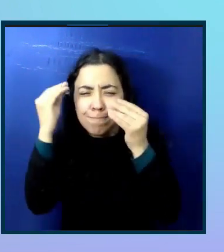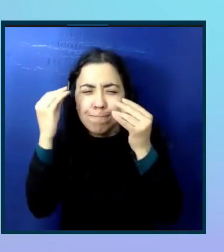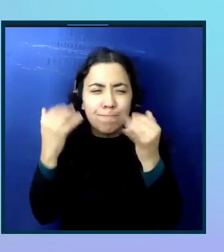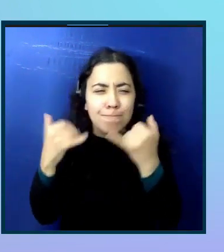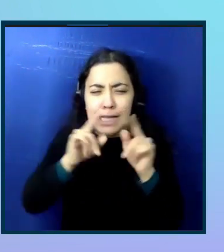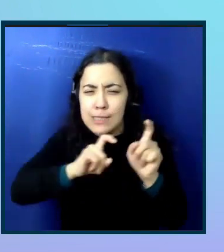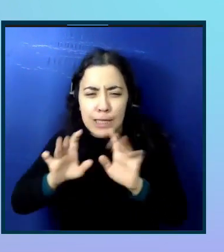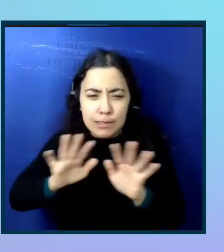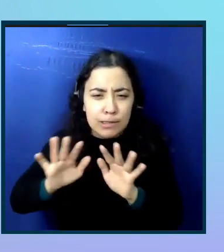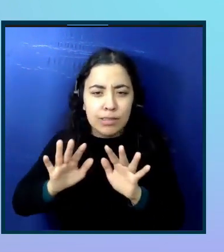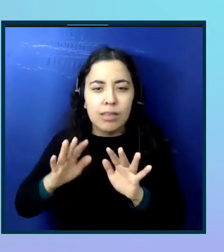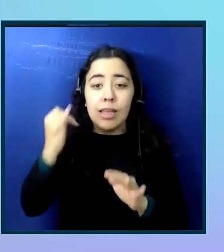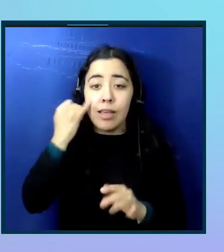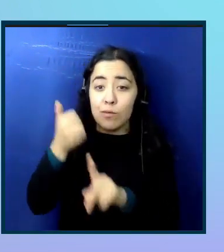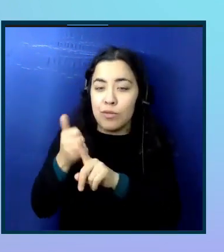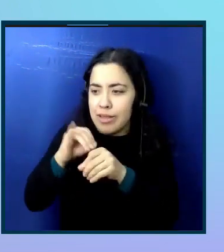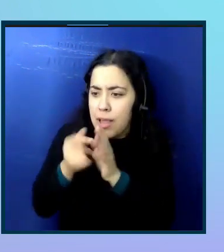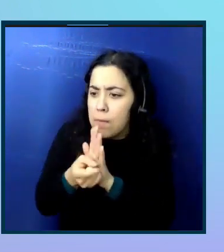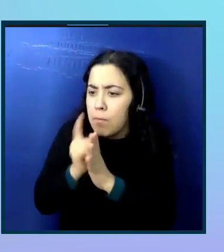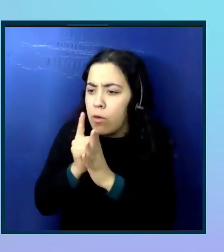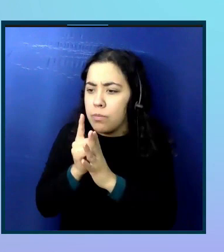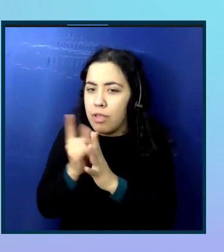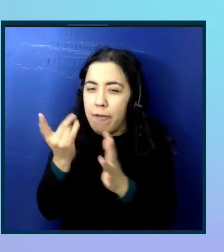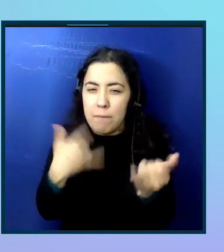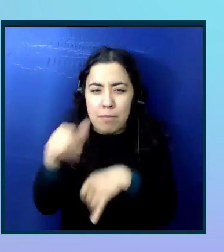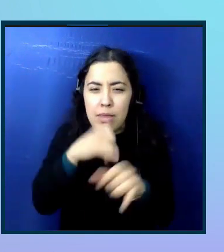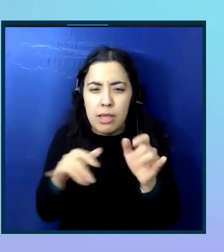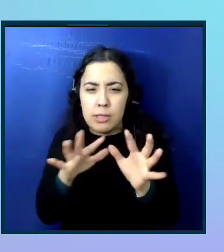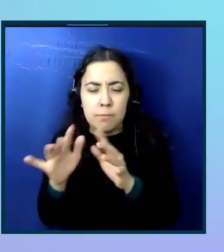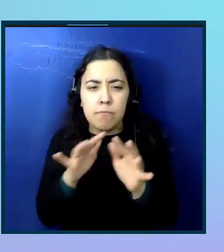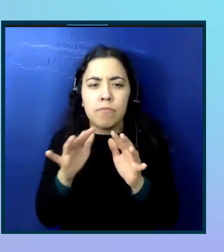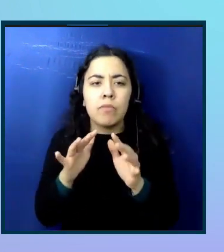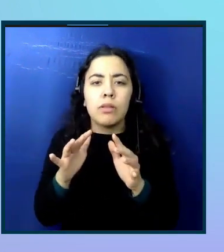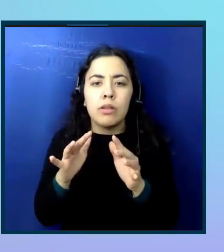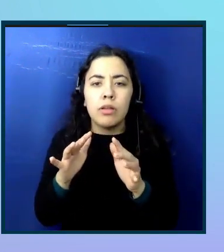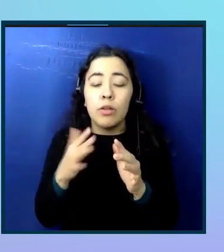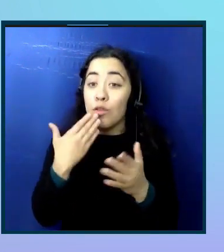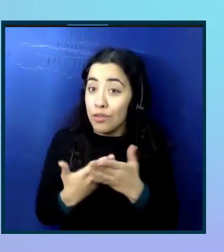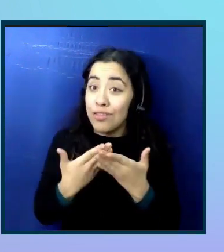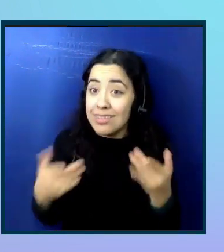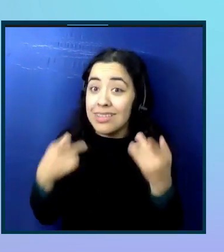When you are in the mode of playing, good things can happen.